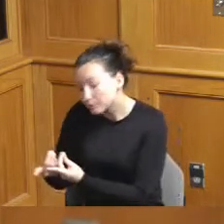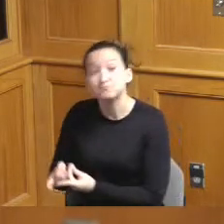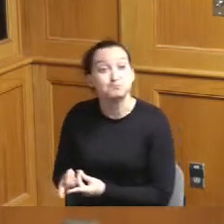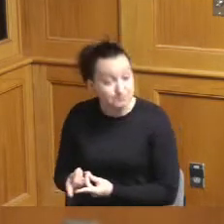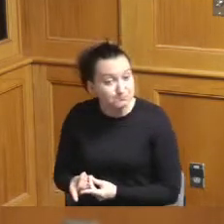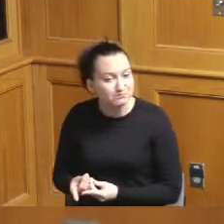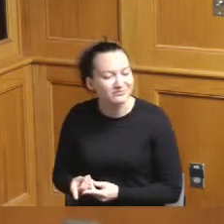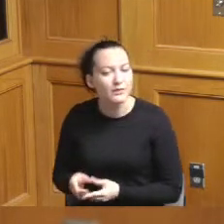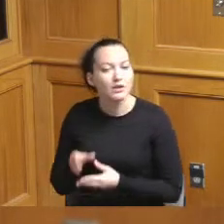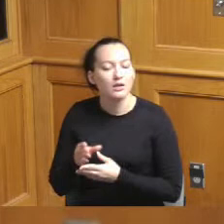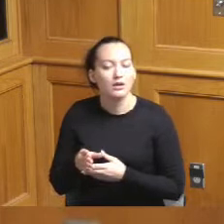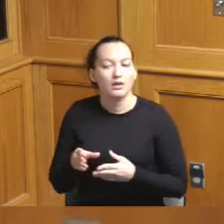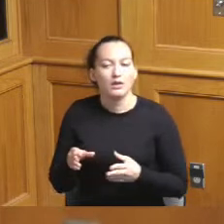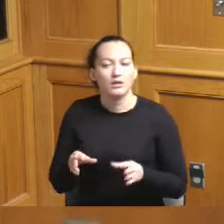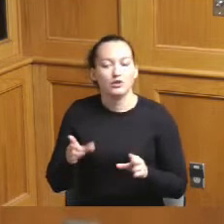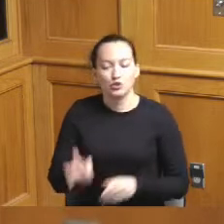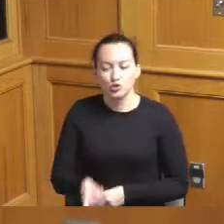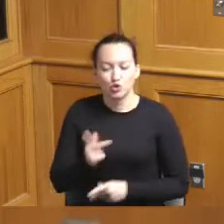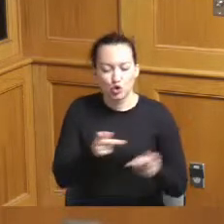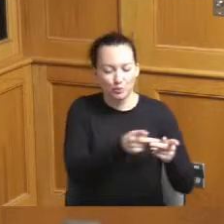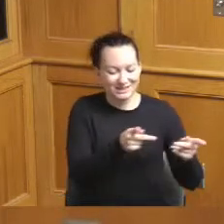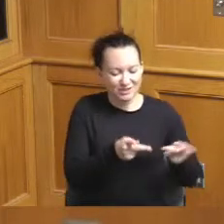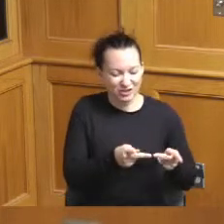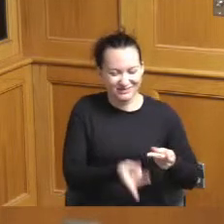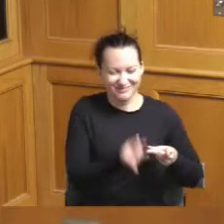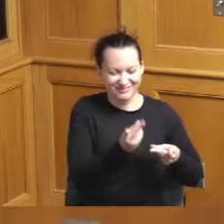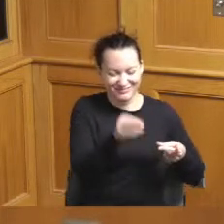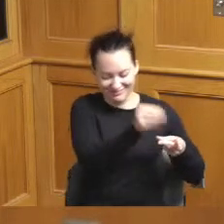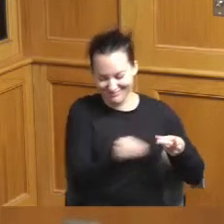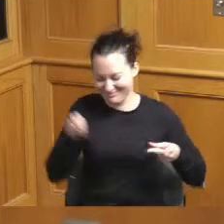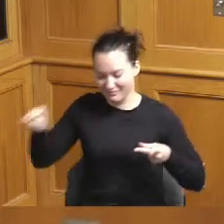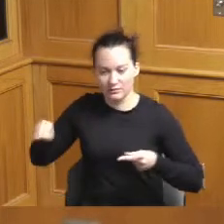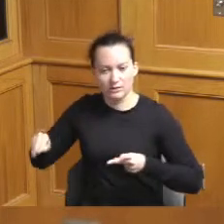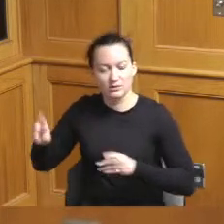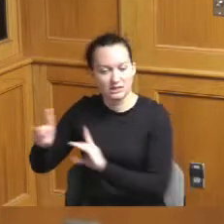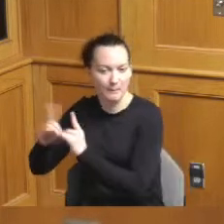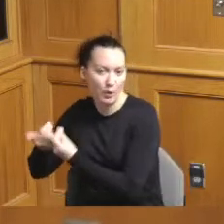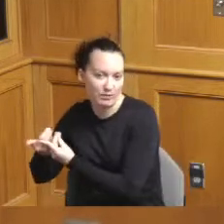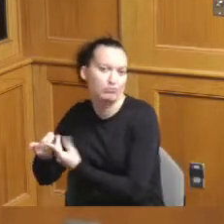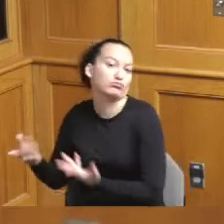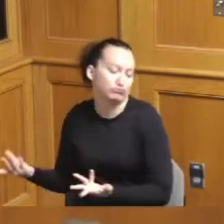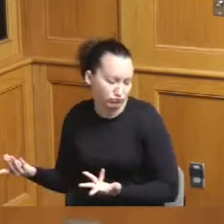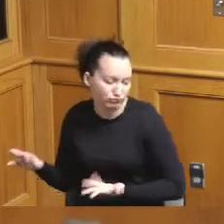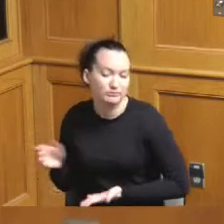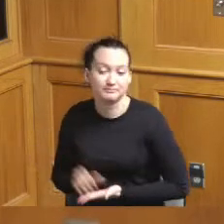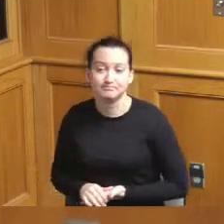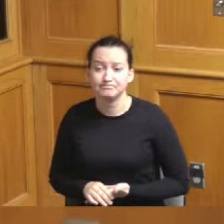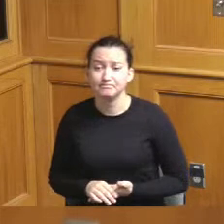we move two positions from that department and put them into this department I just want to add